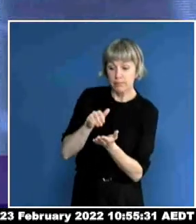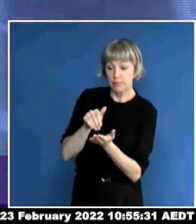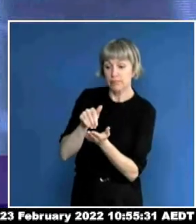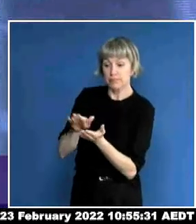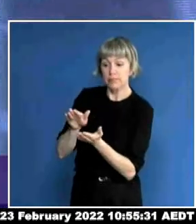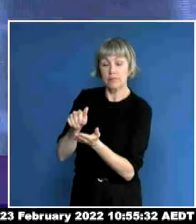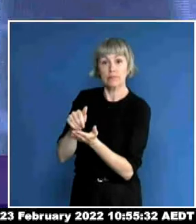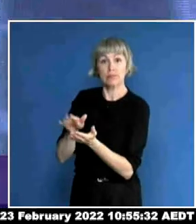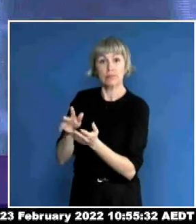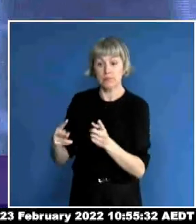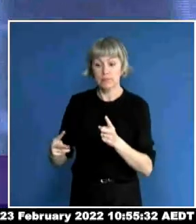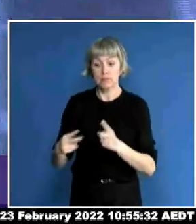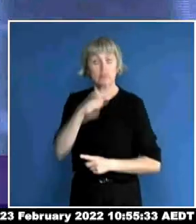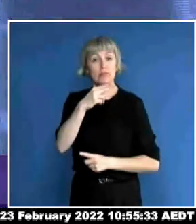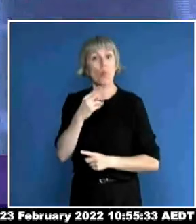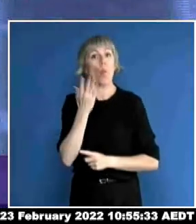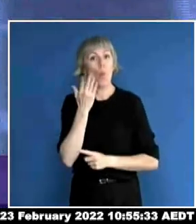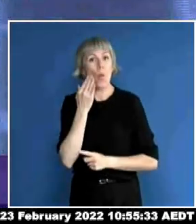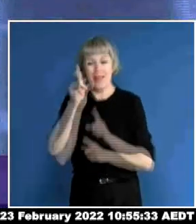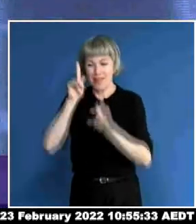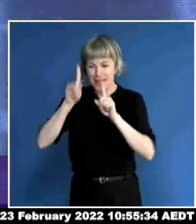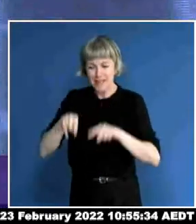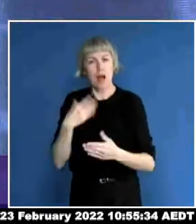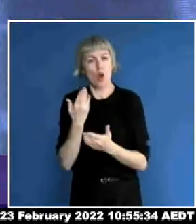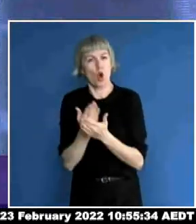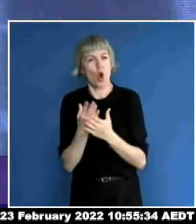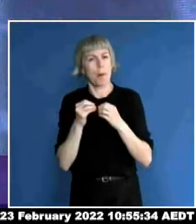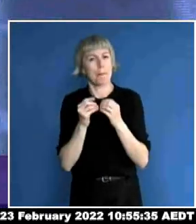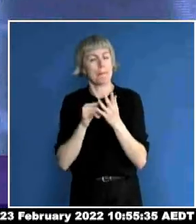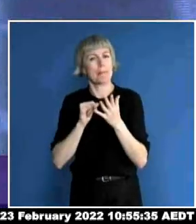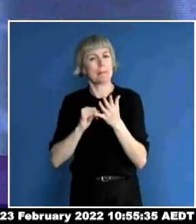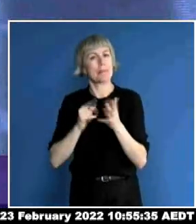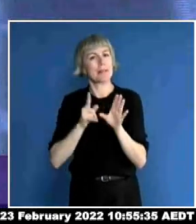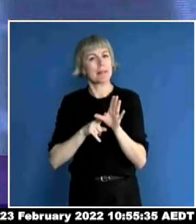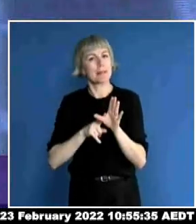Commissioners, we want to understand and explore these particular employment